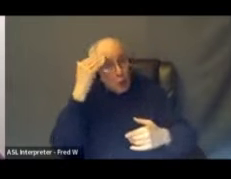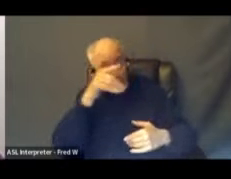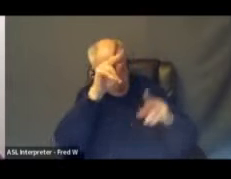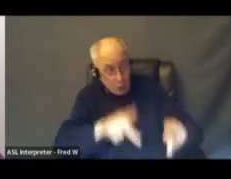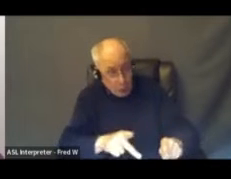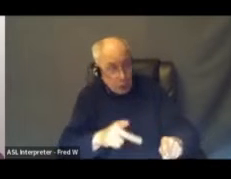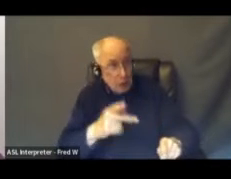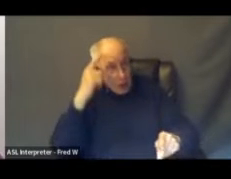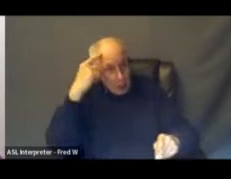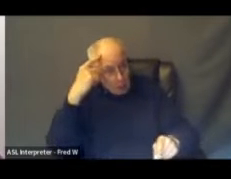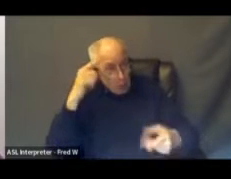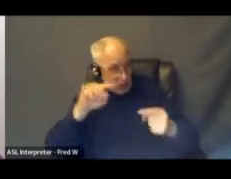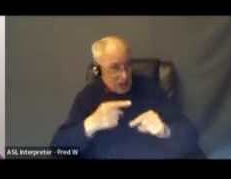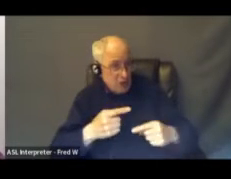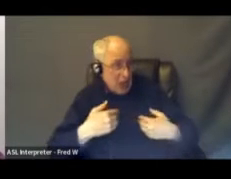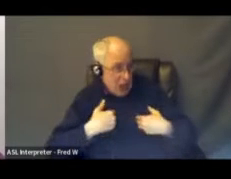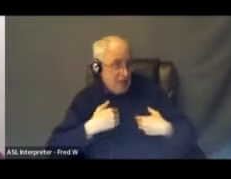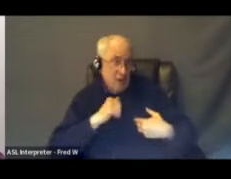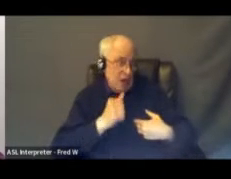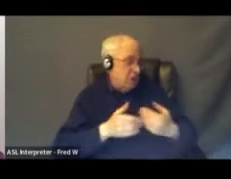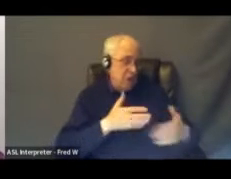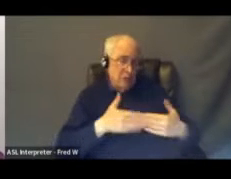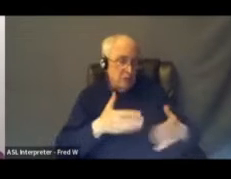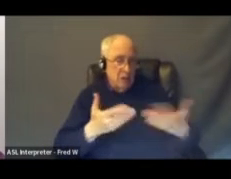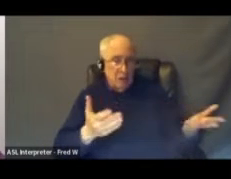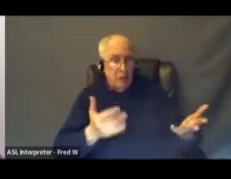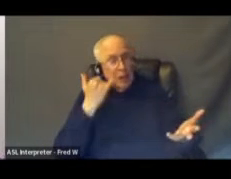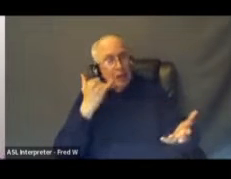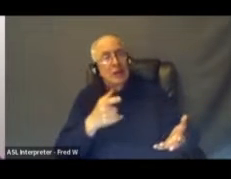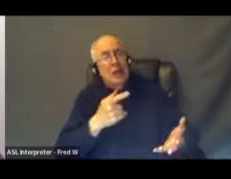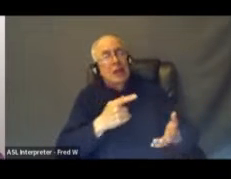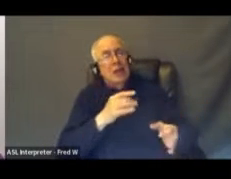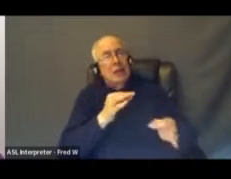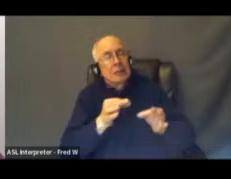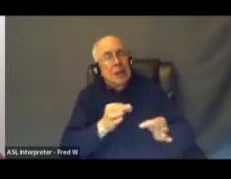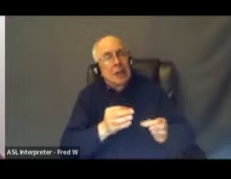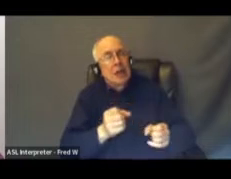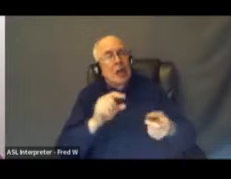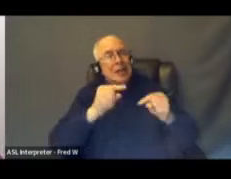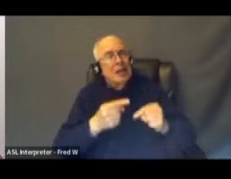they explain lots of repeated injuries in the section, ask them did any other injuries come